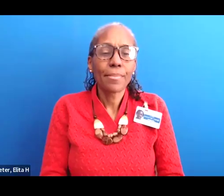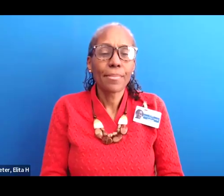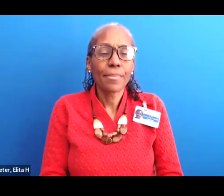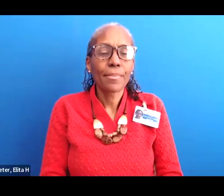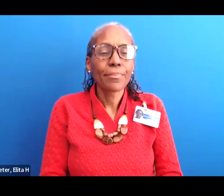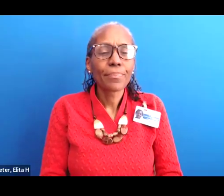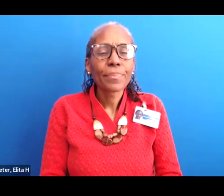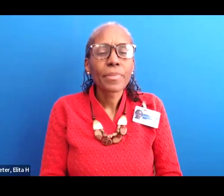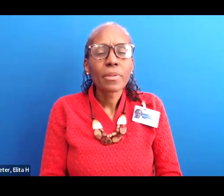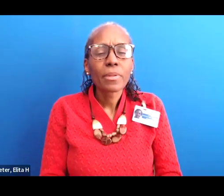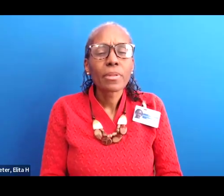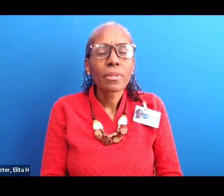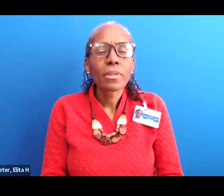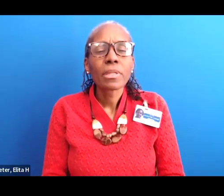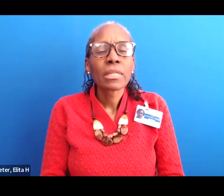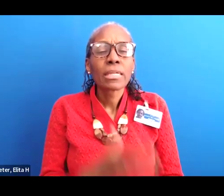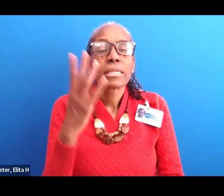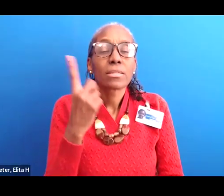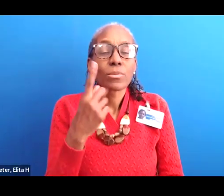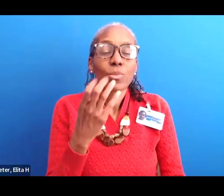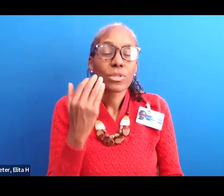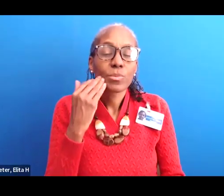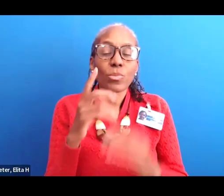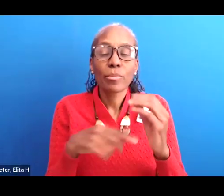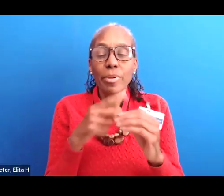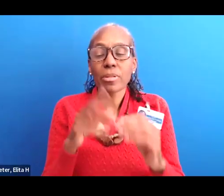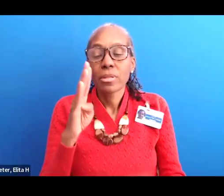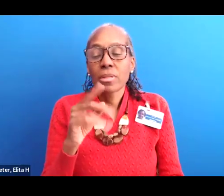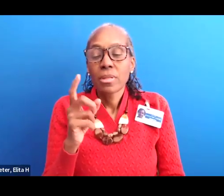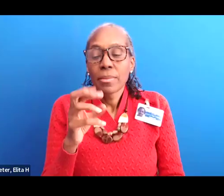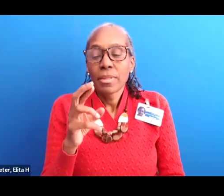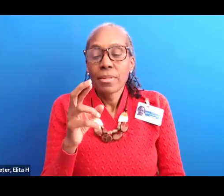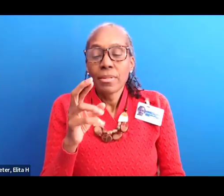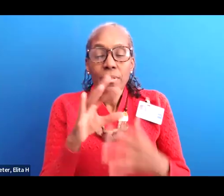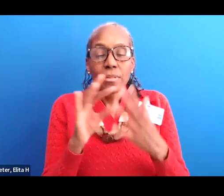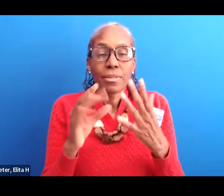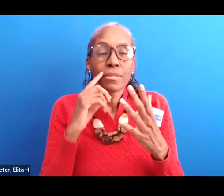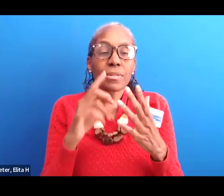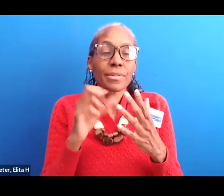Here's somebody who wants more about bladder options. They cast themselves, but they've never had a bag.